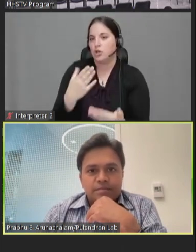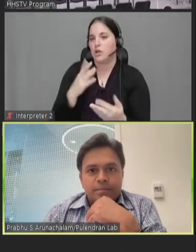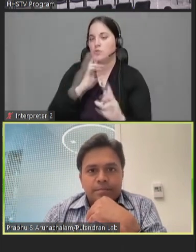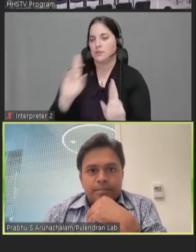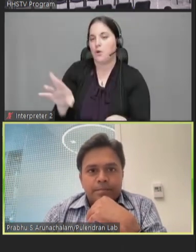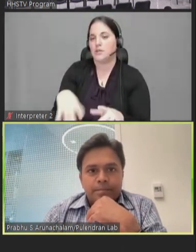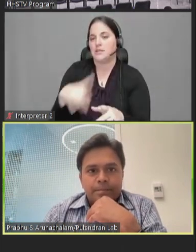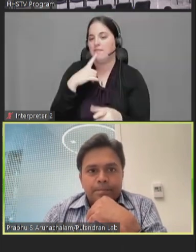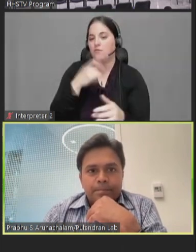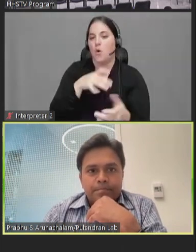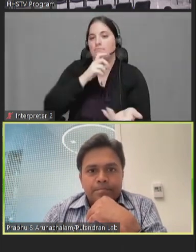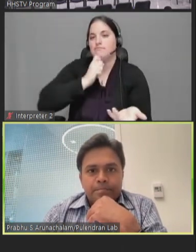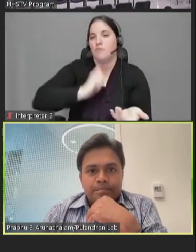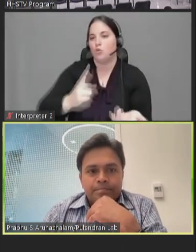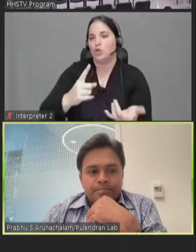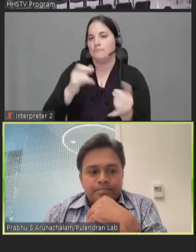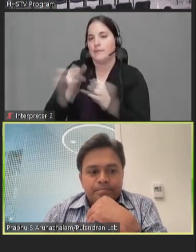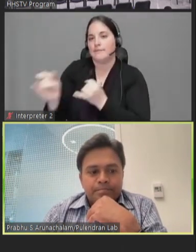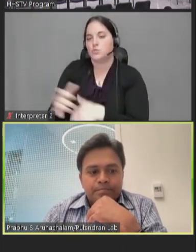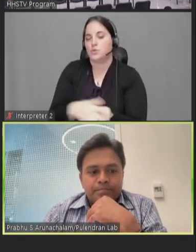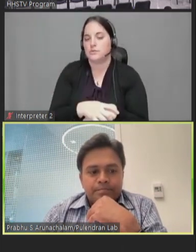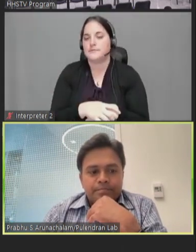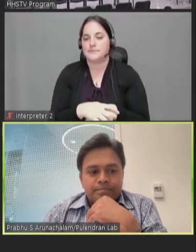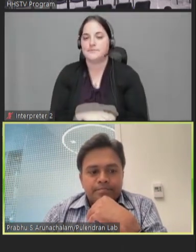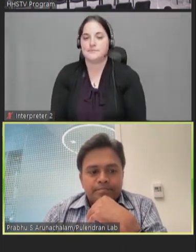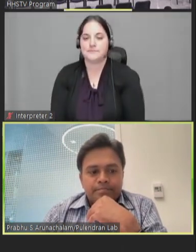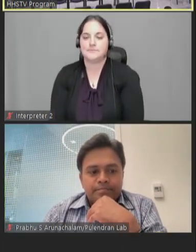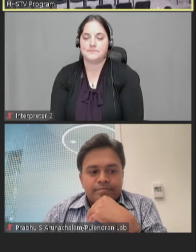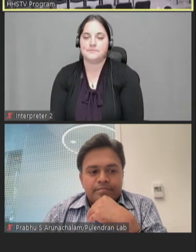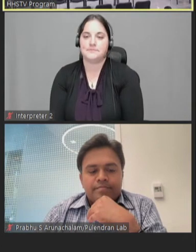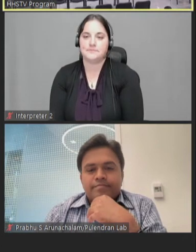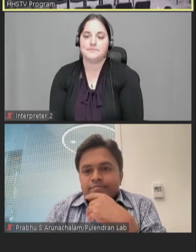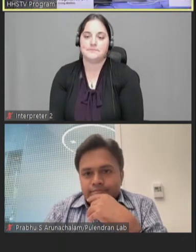Robert Hopkins: